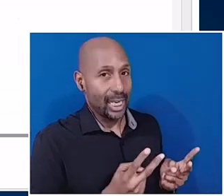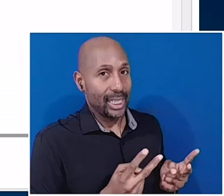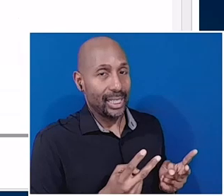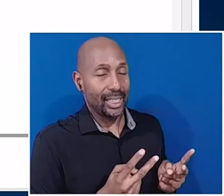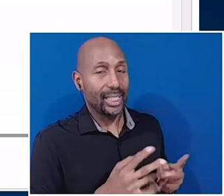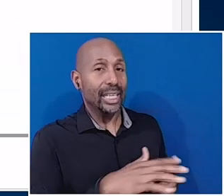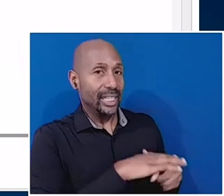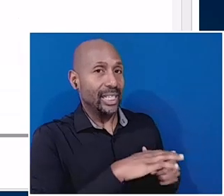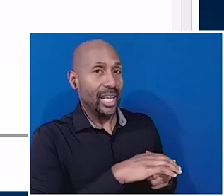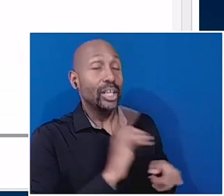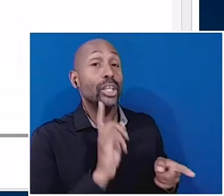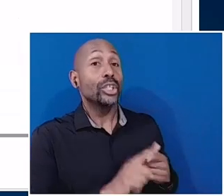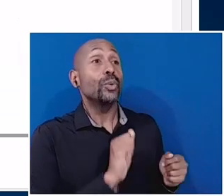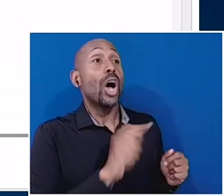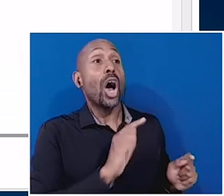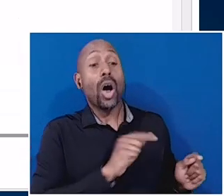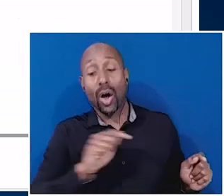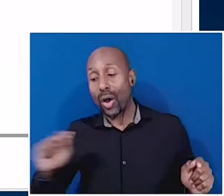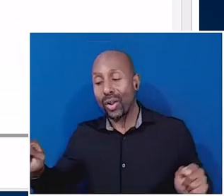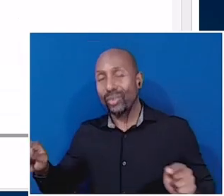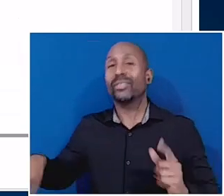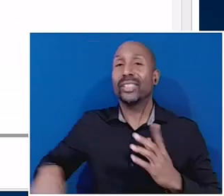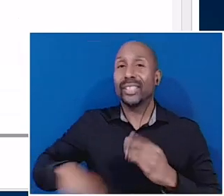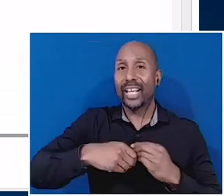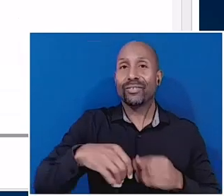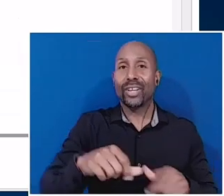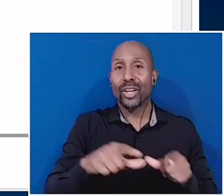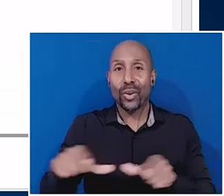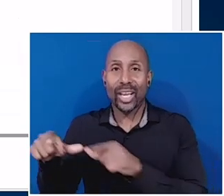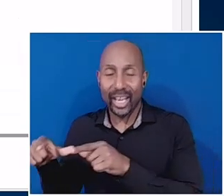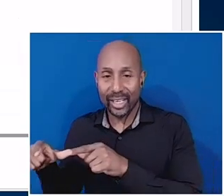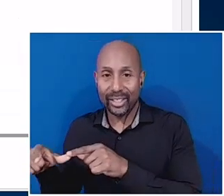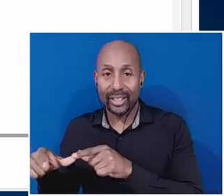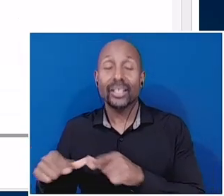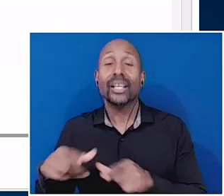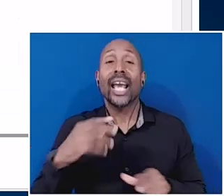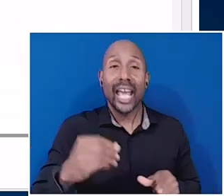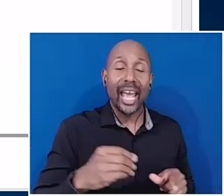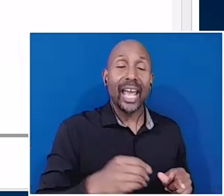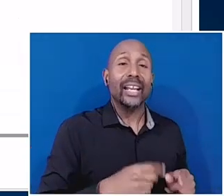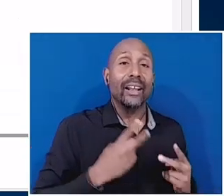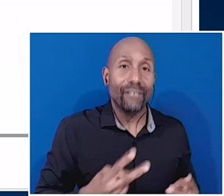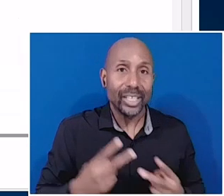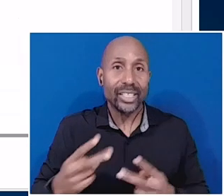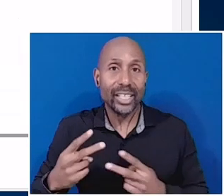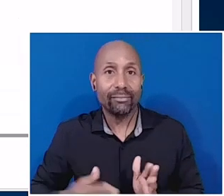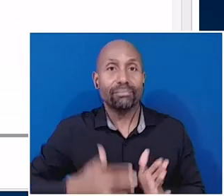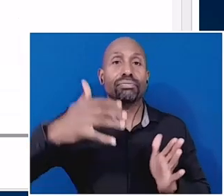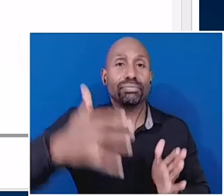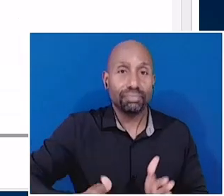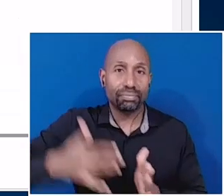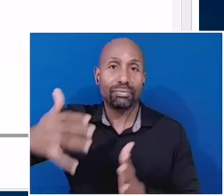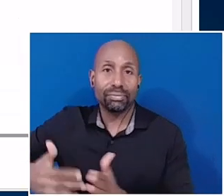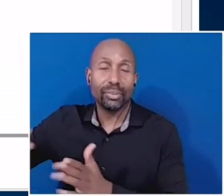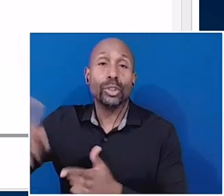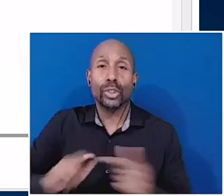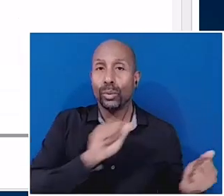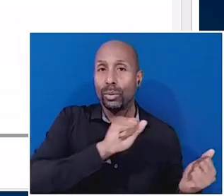locations. It says- yeah, annual visits. Yeah, to all. Okay, I guess, I would reference the